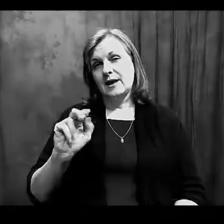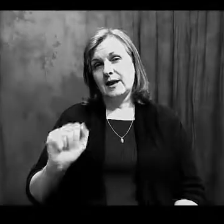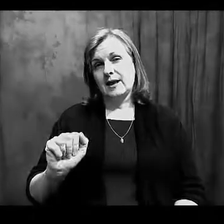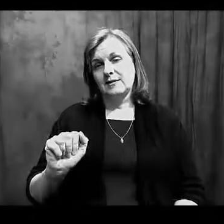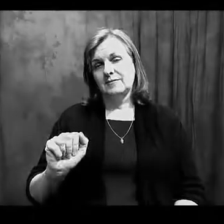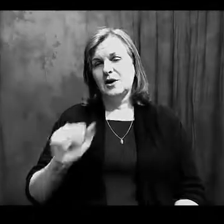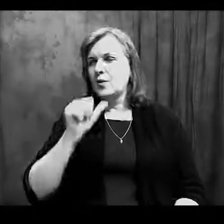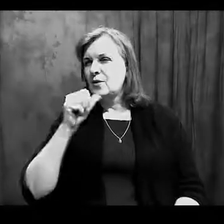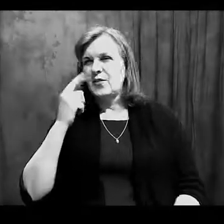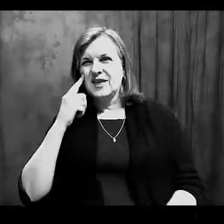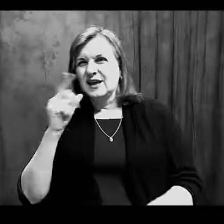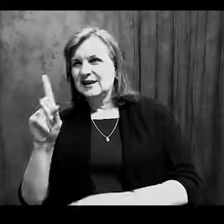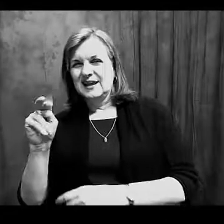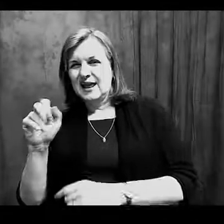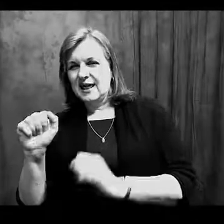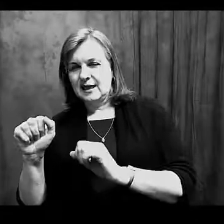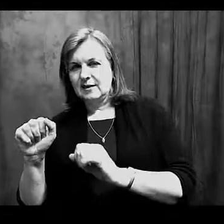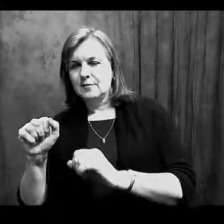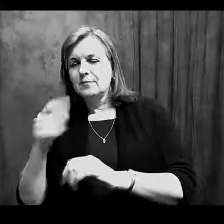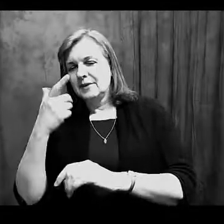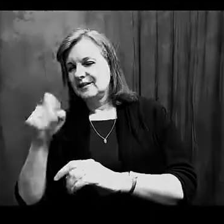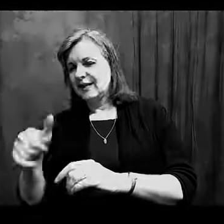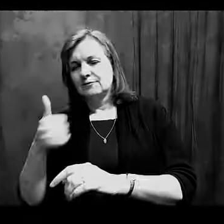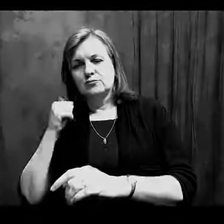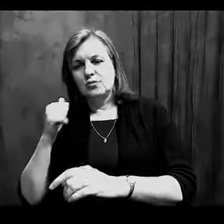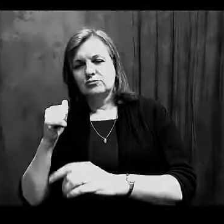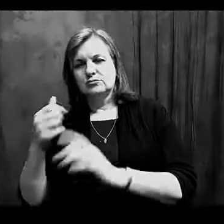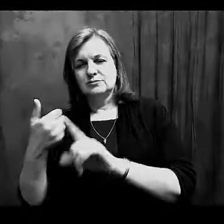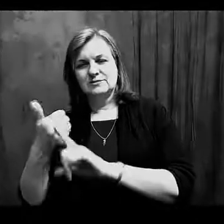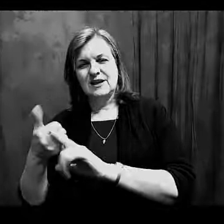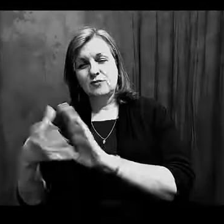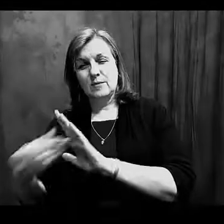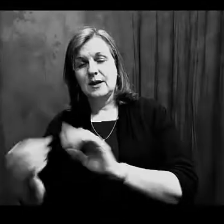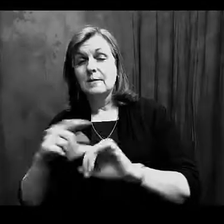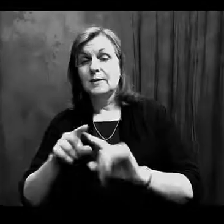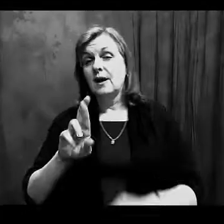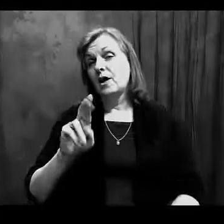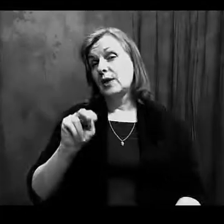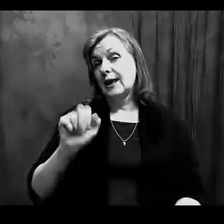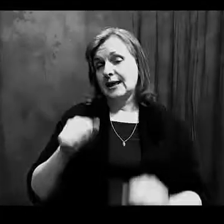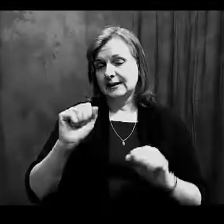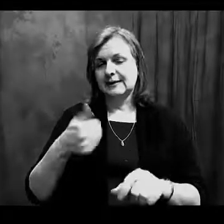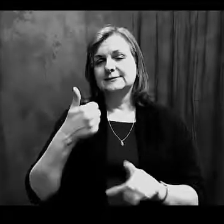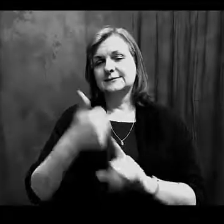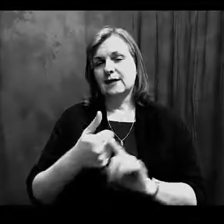toward DNA because DNA is NOT self replicating - but RNA will self replicate